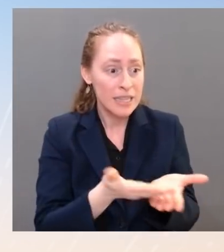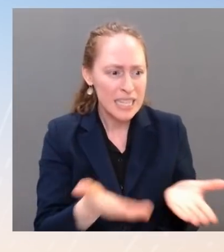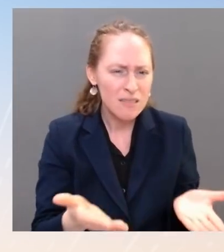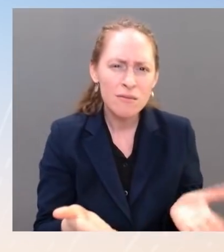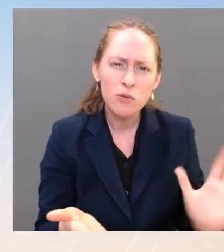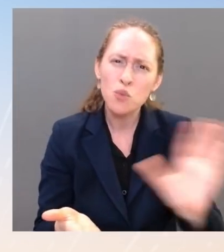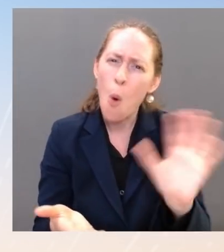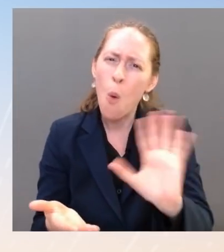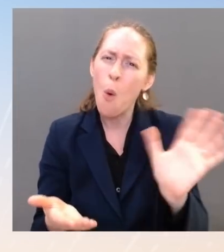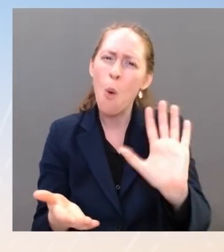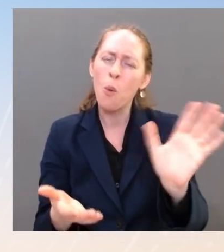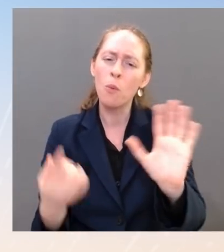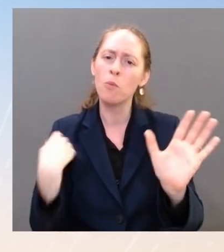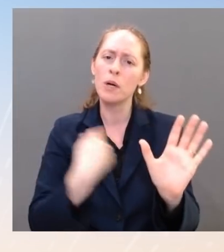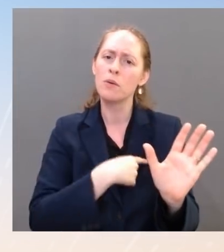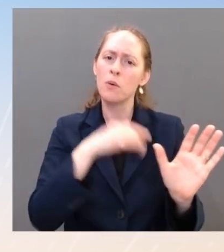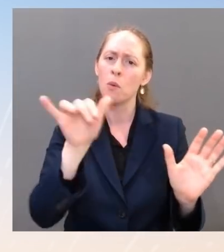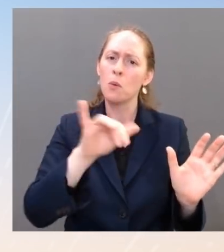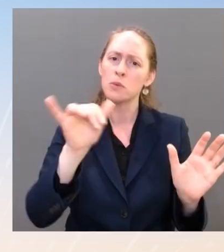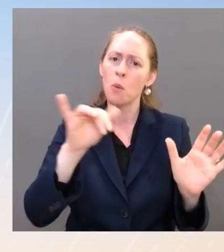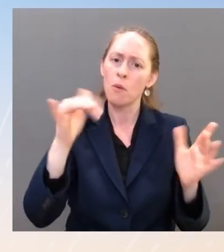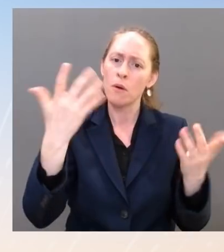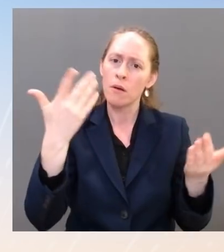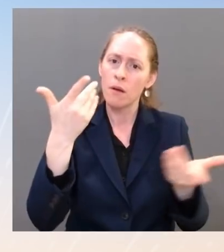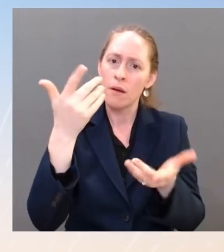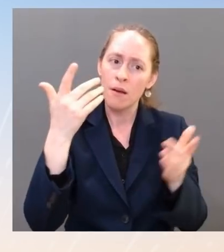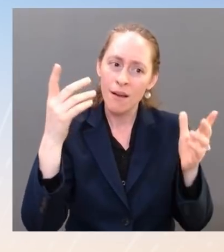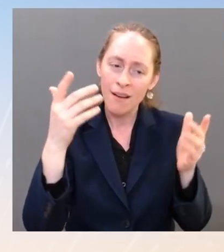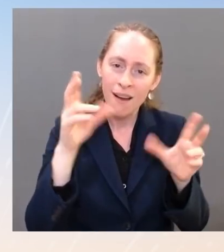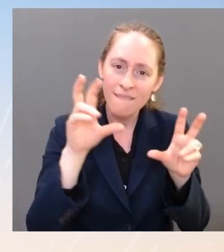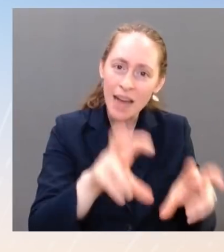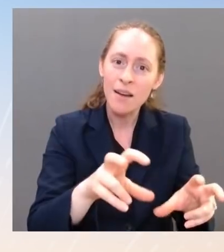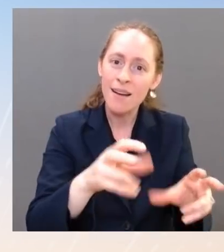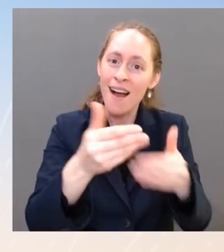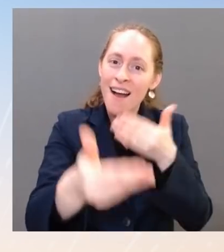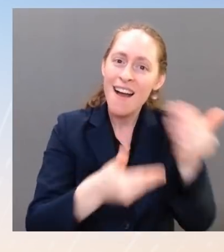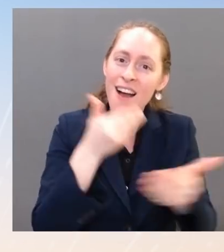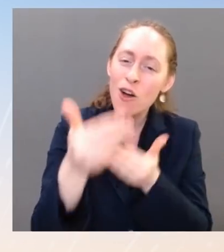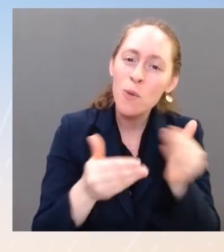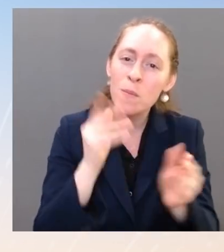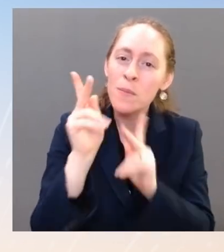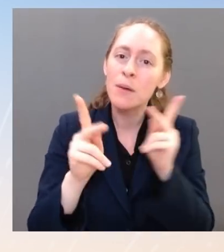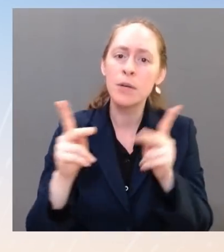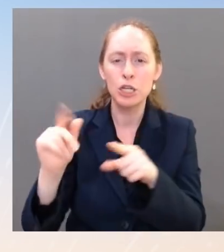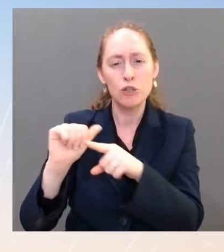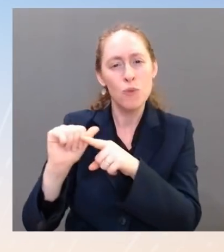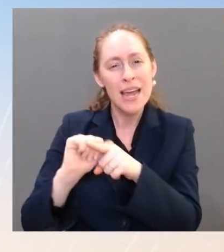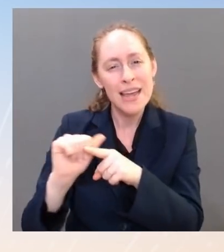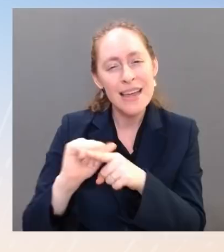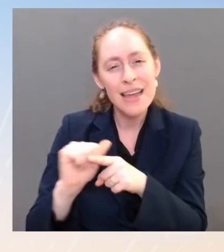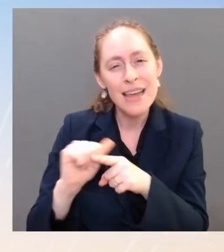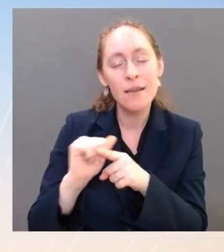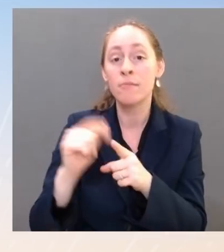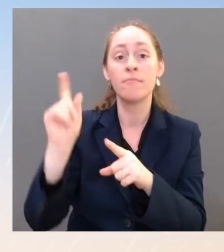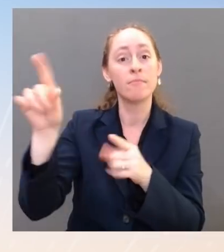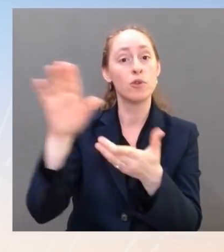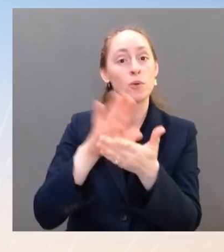between the transit authority and the community college. In order to create that pipeline, that's going to have to happen across the transportation space.